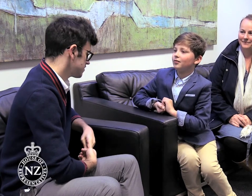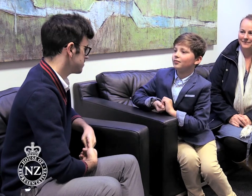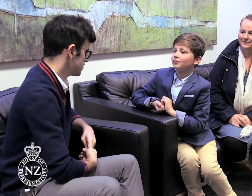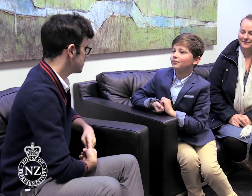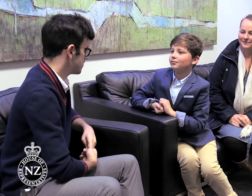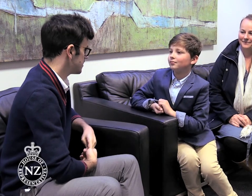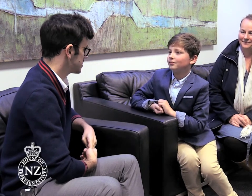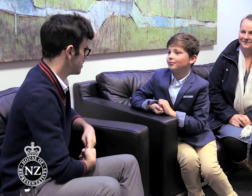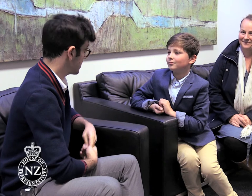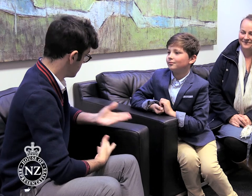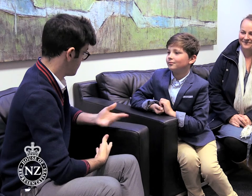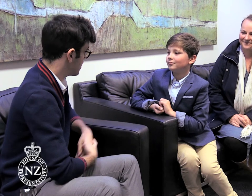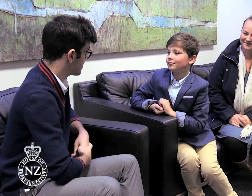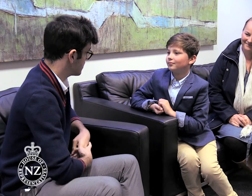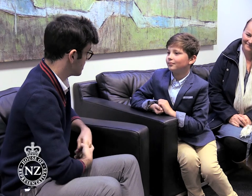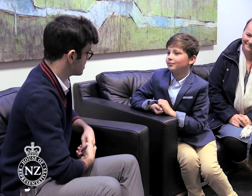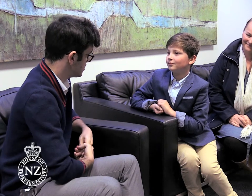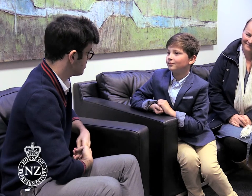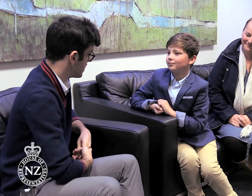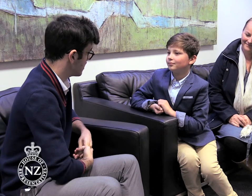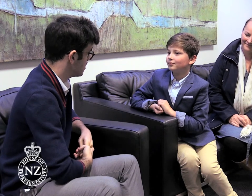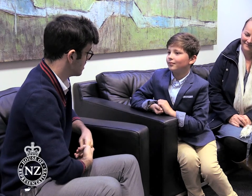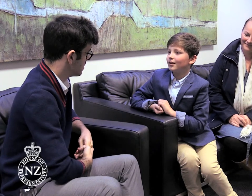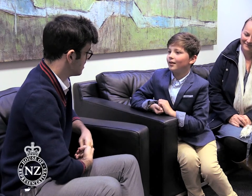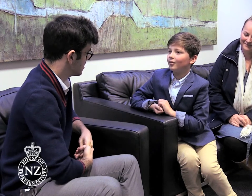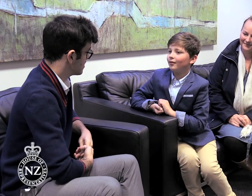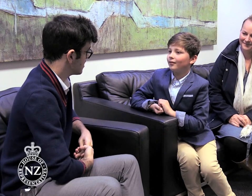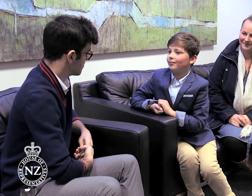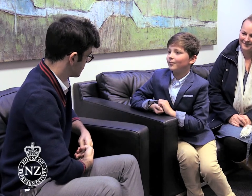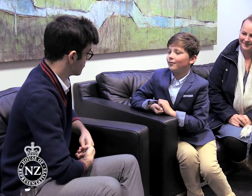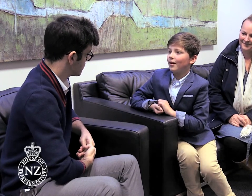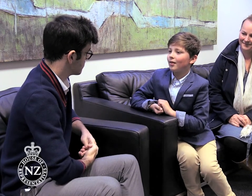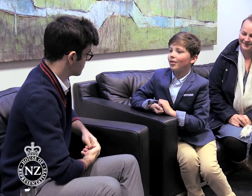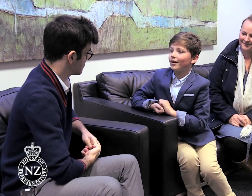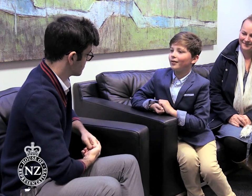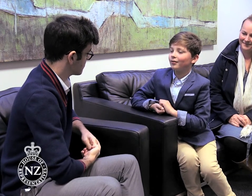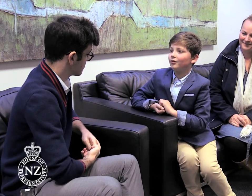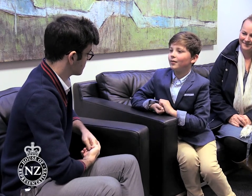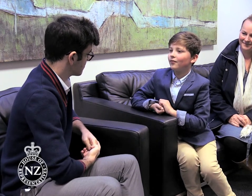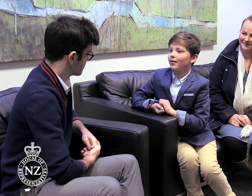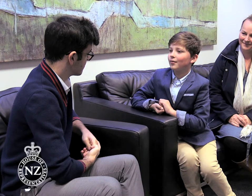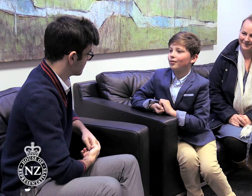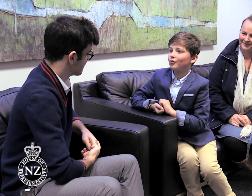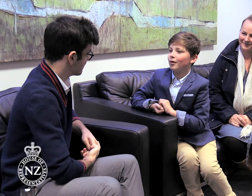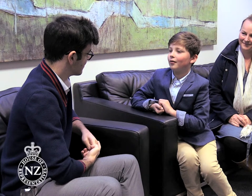Absolutely, and do you feel like they listen to you today? Yes, I felt like they listened to me very strongly.